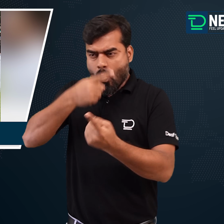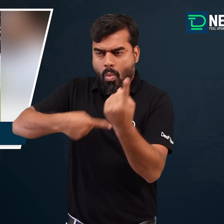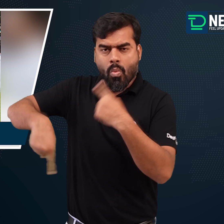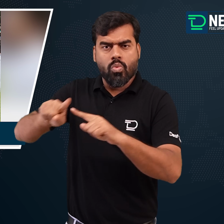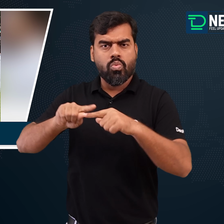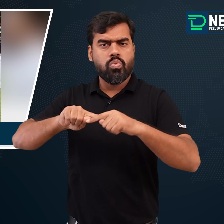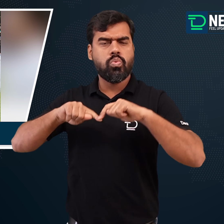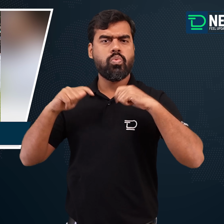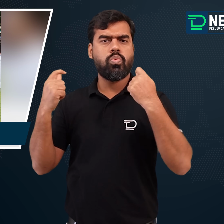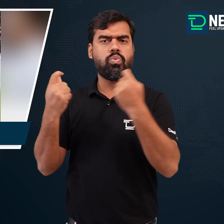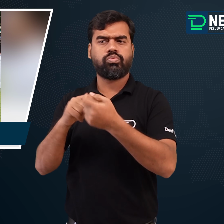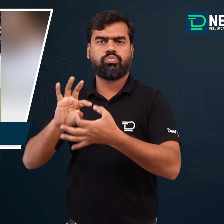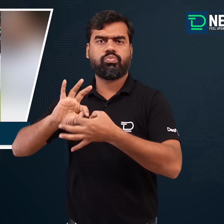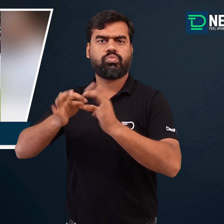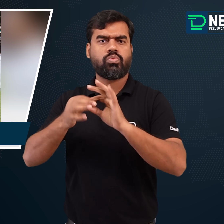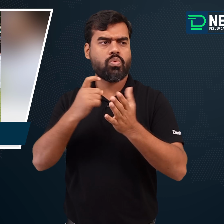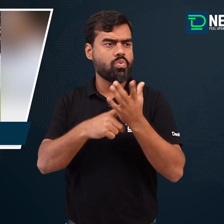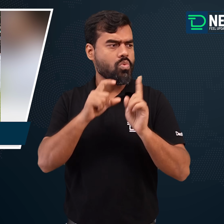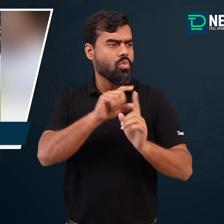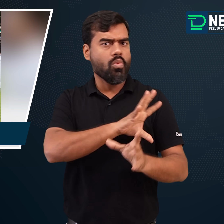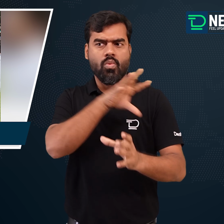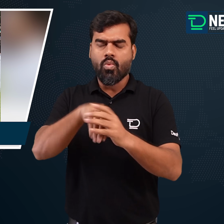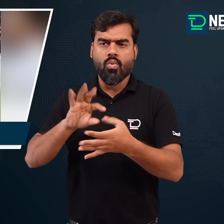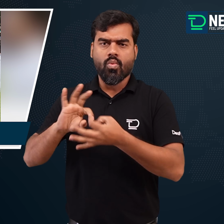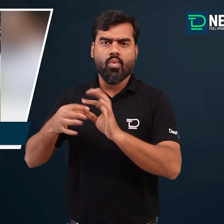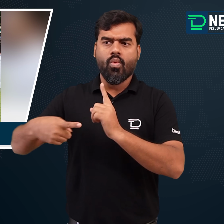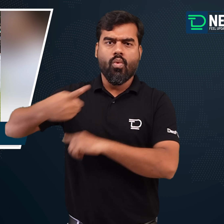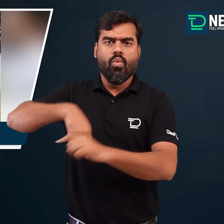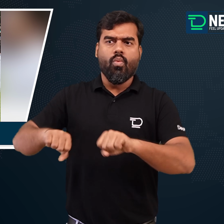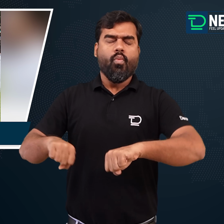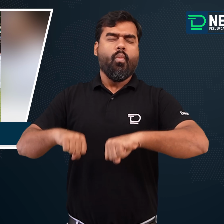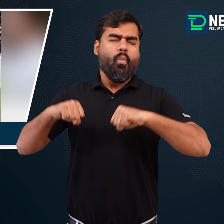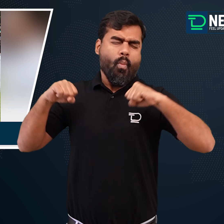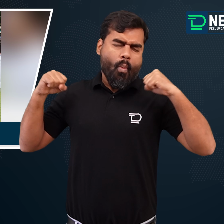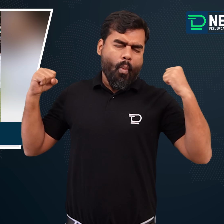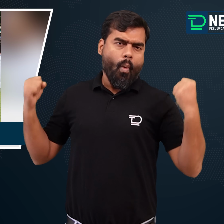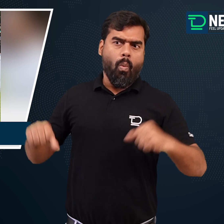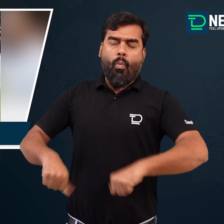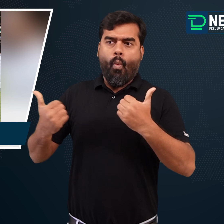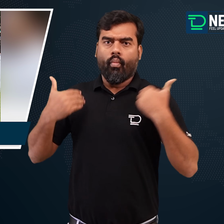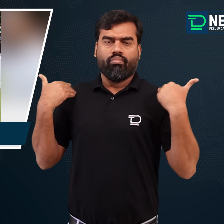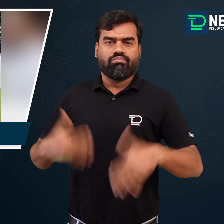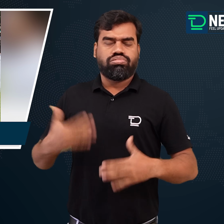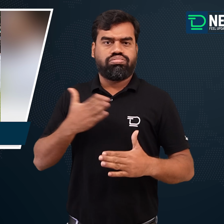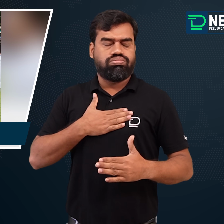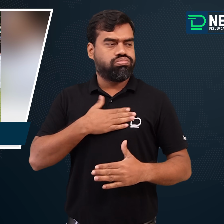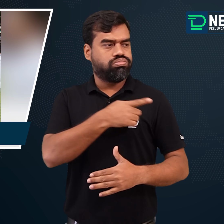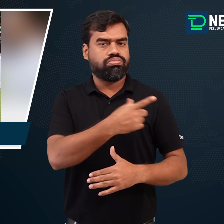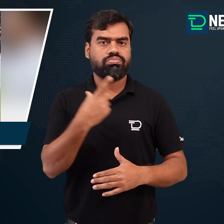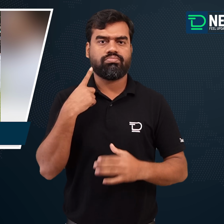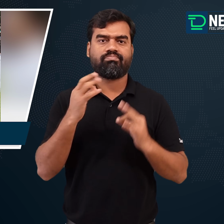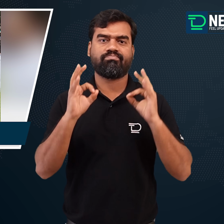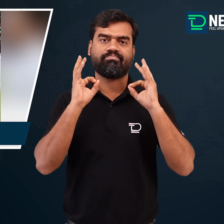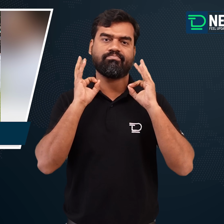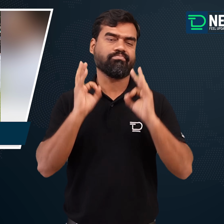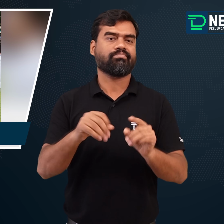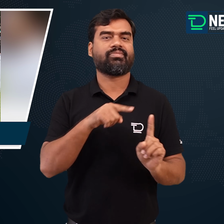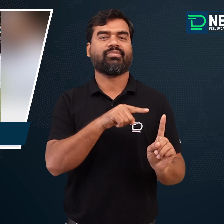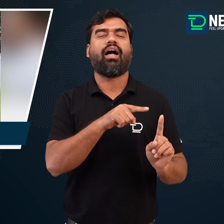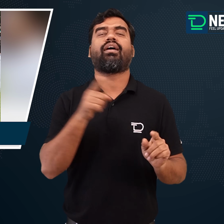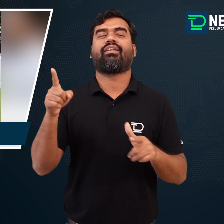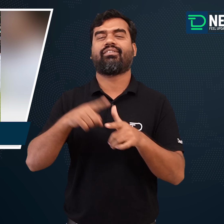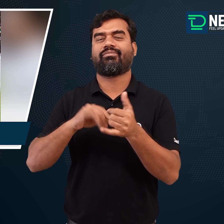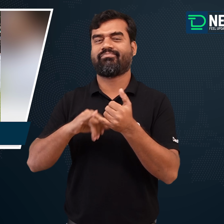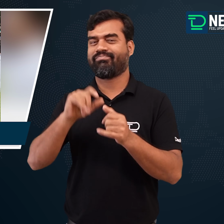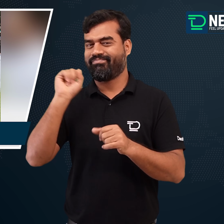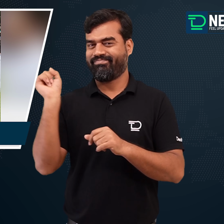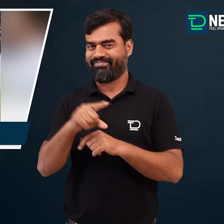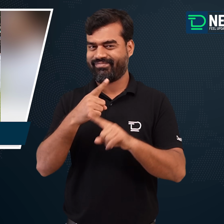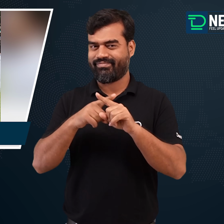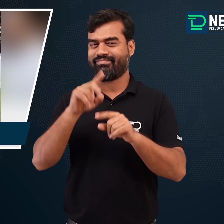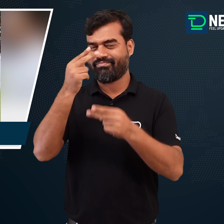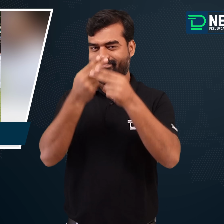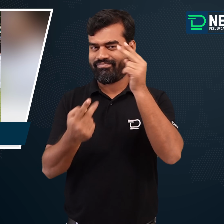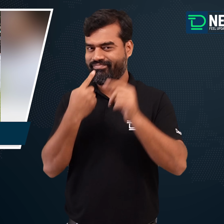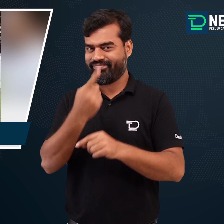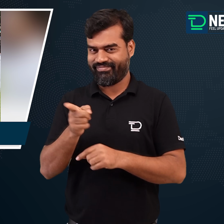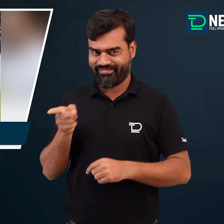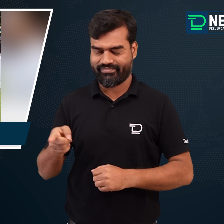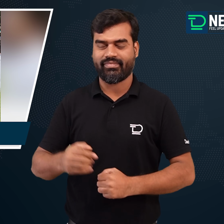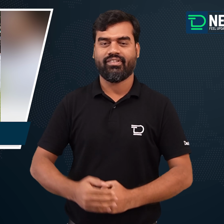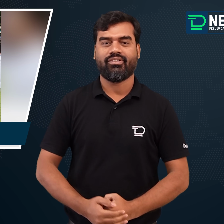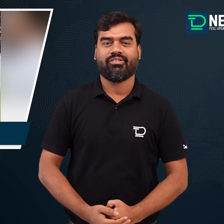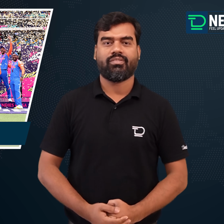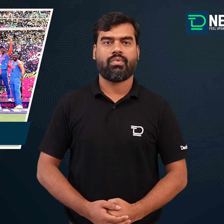through challenges while revelling in each other's success." posted in X.